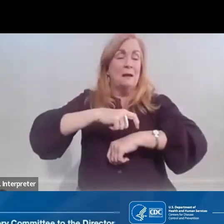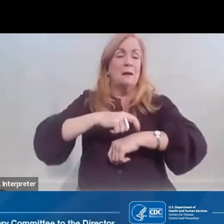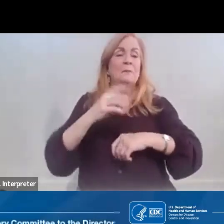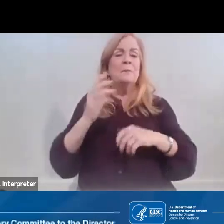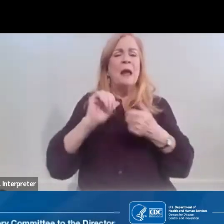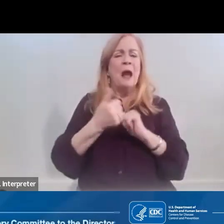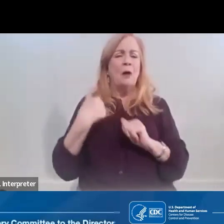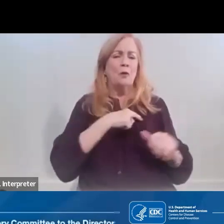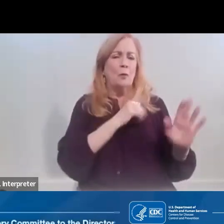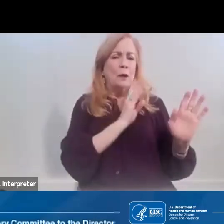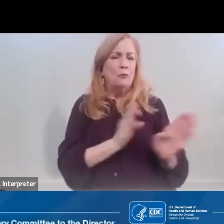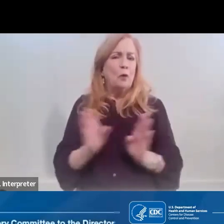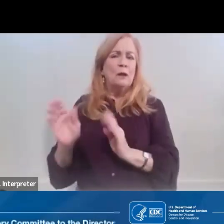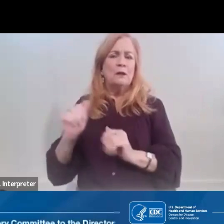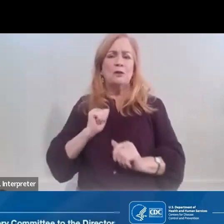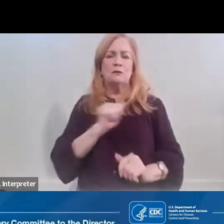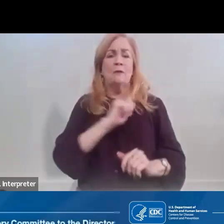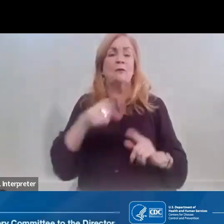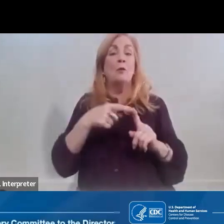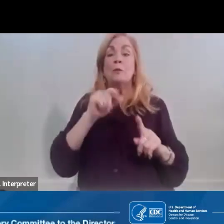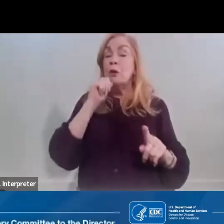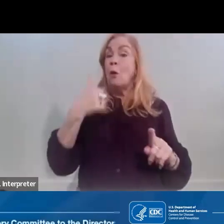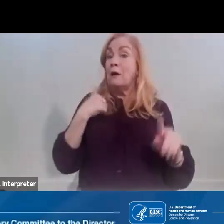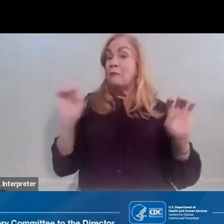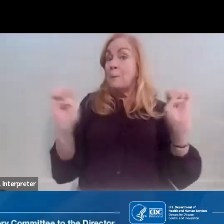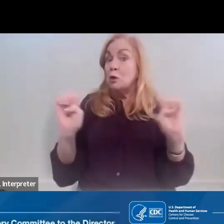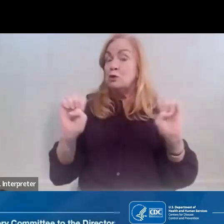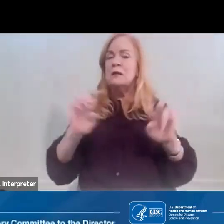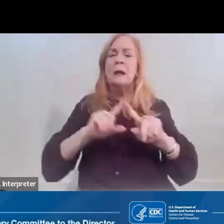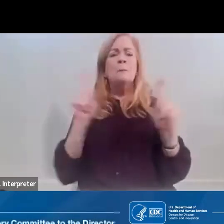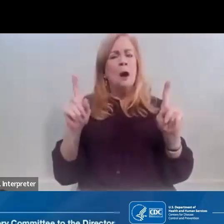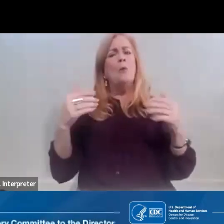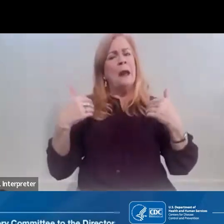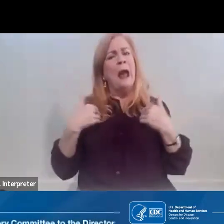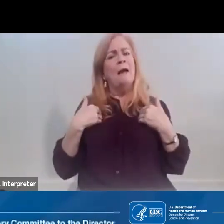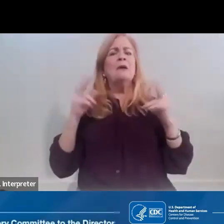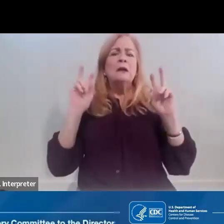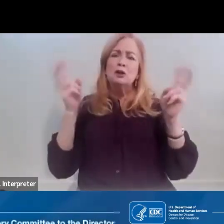we're not in an emergency, but we have an issue where we need all hands